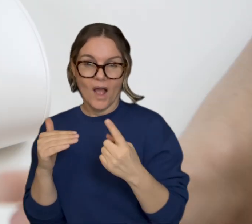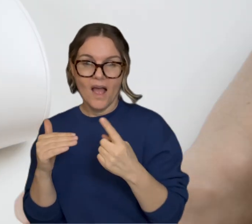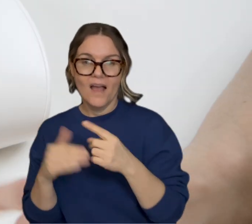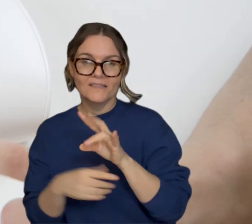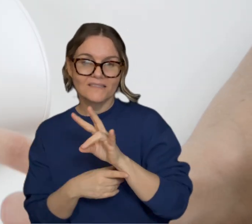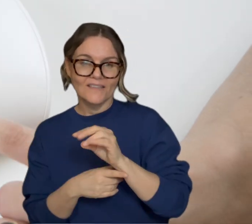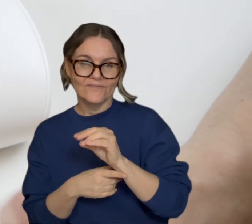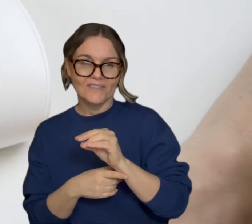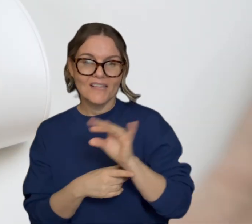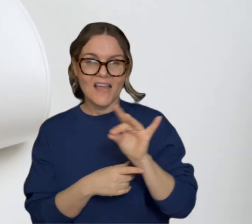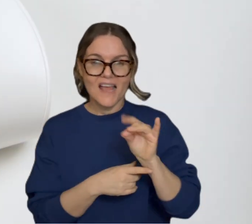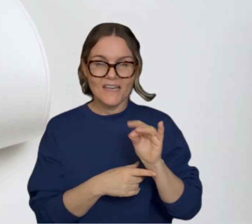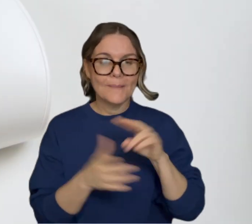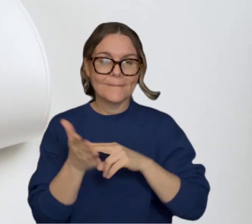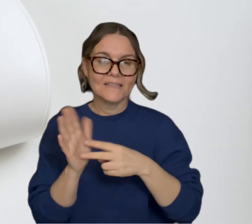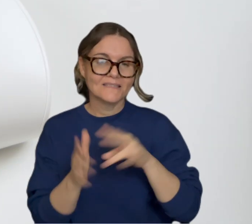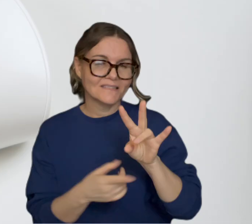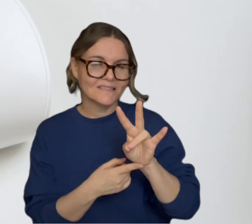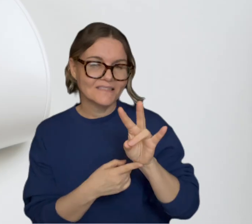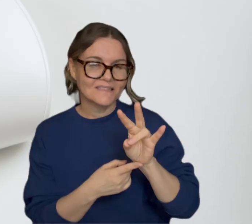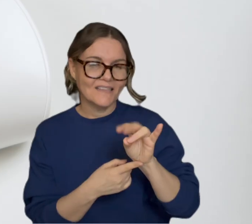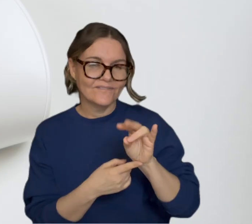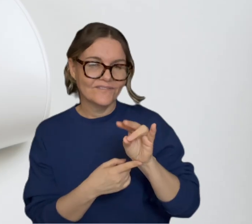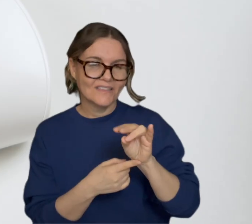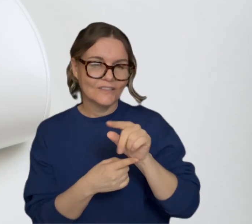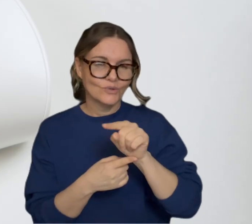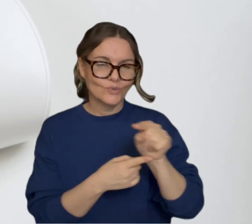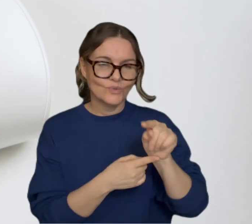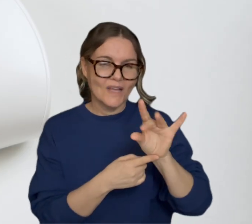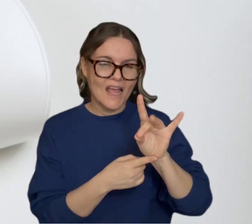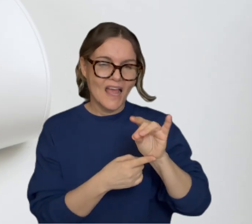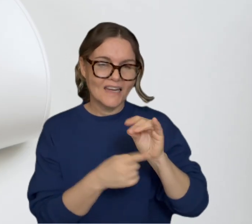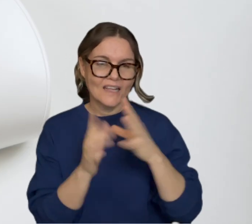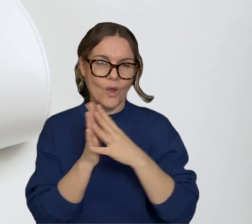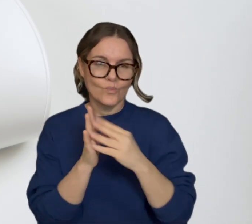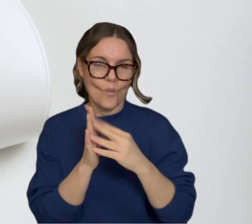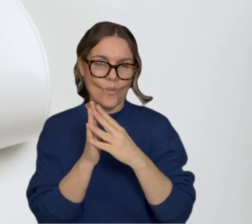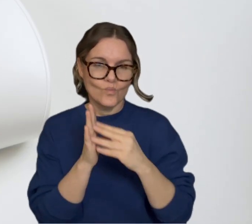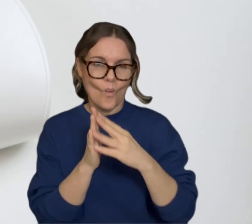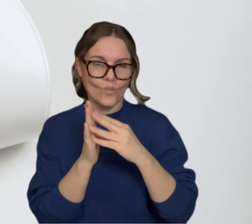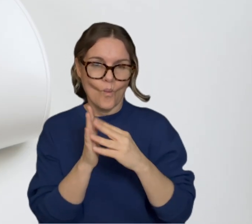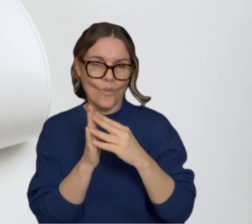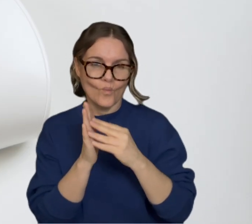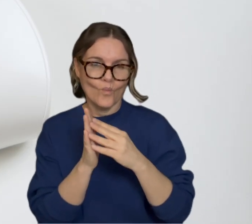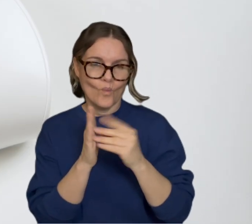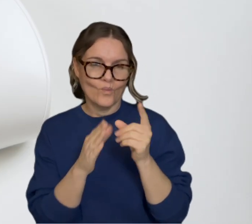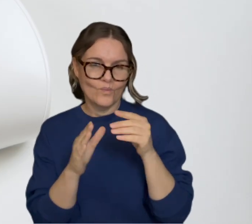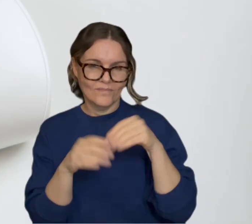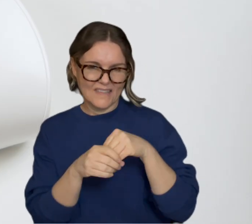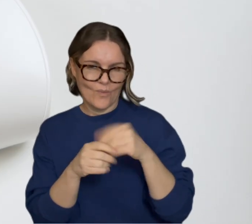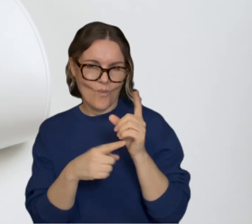and so those three in level one are 70 through 80 so that means 70 sucks per minute up to 80 sucks